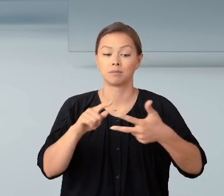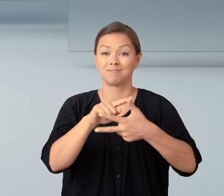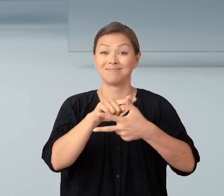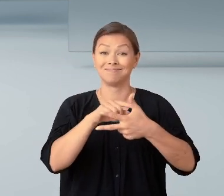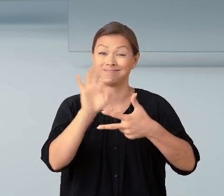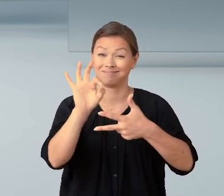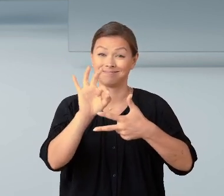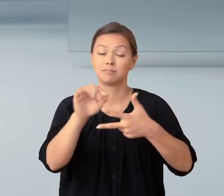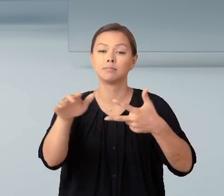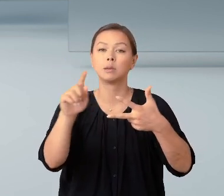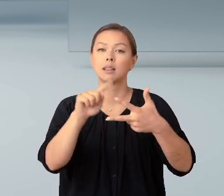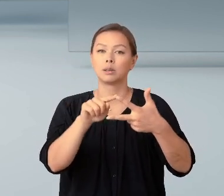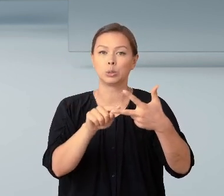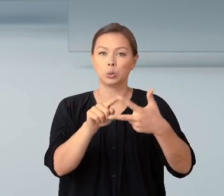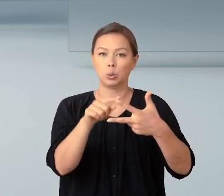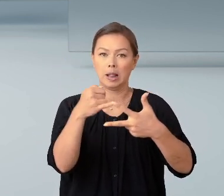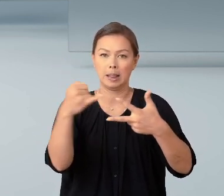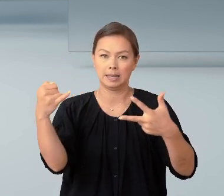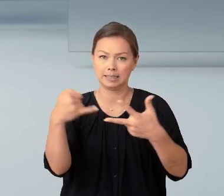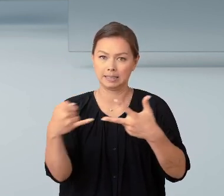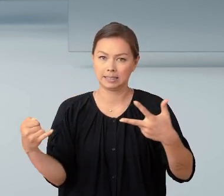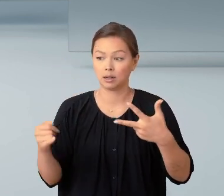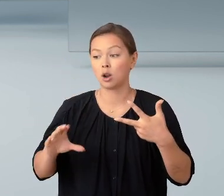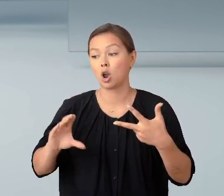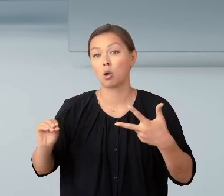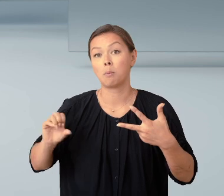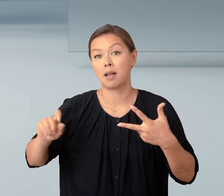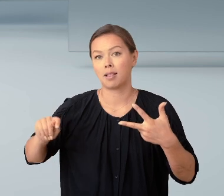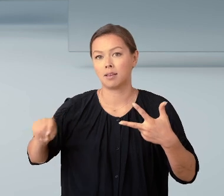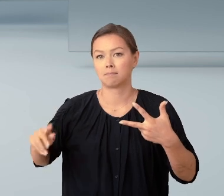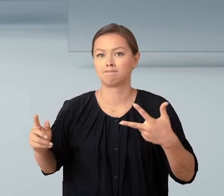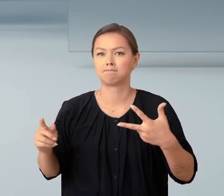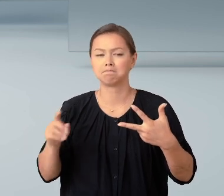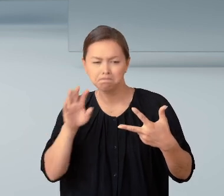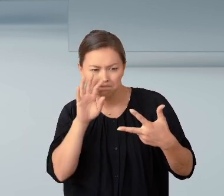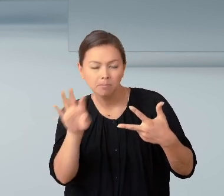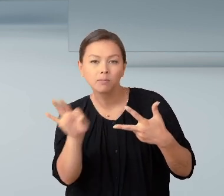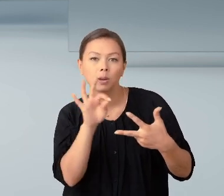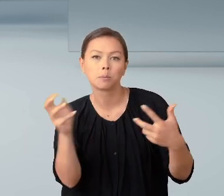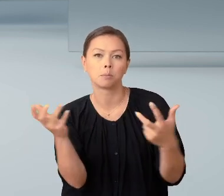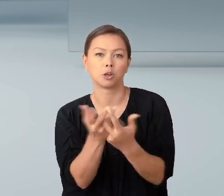matched by Copilot. And as an example, you can see here this